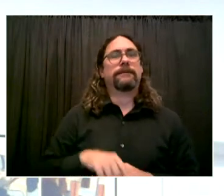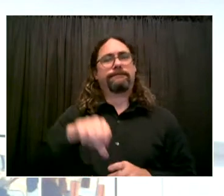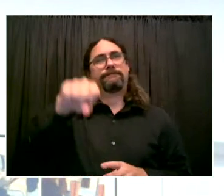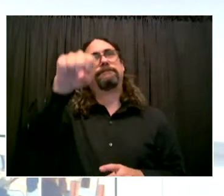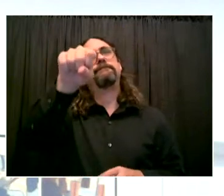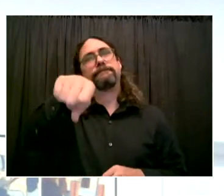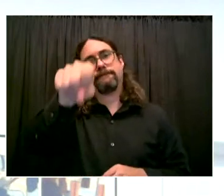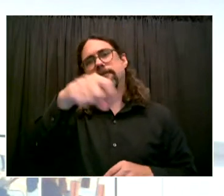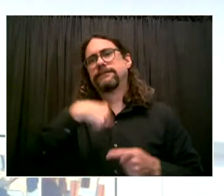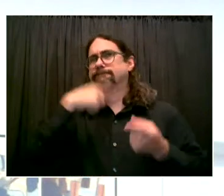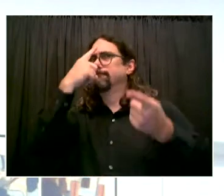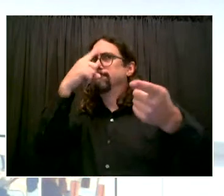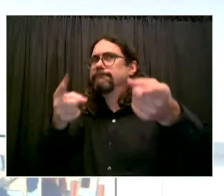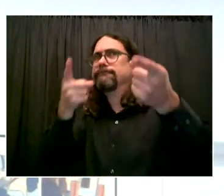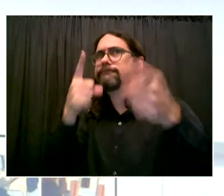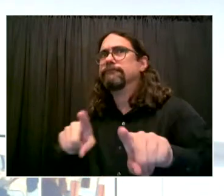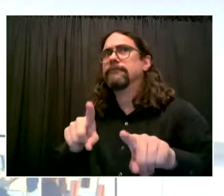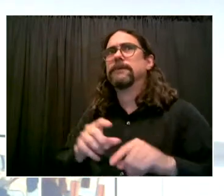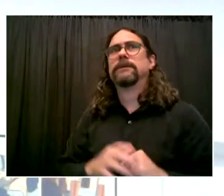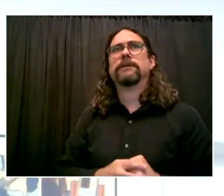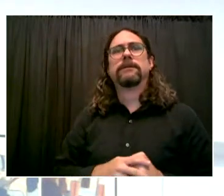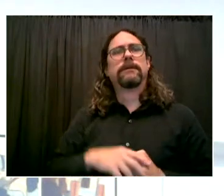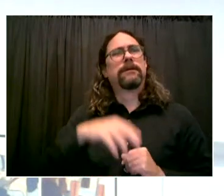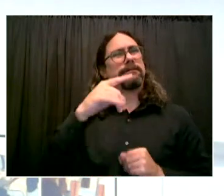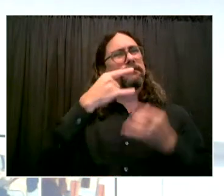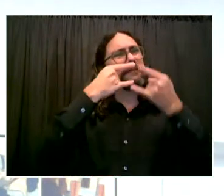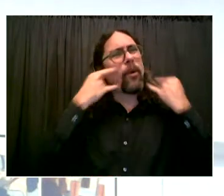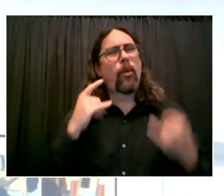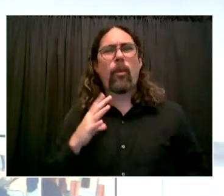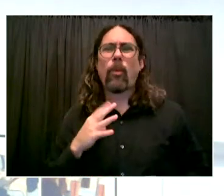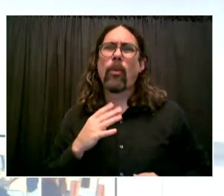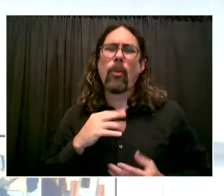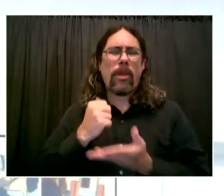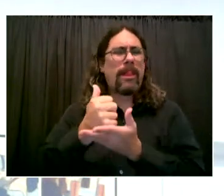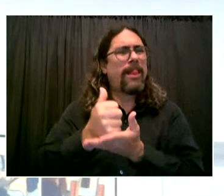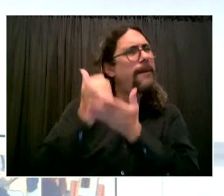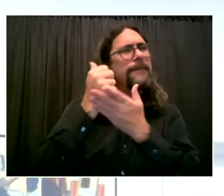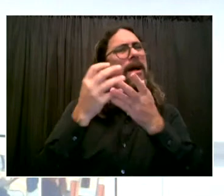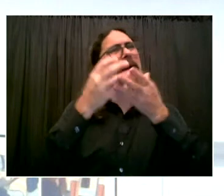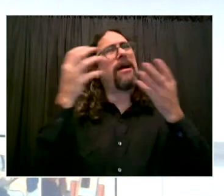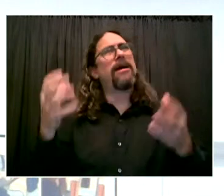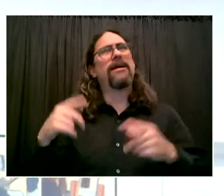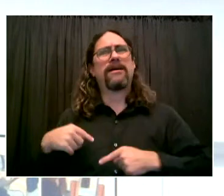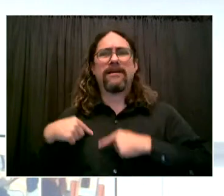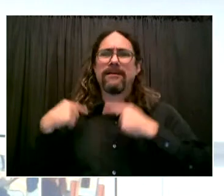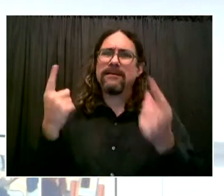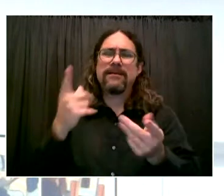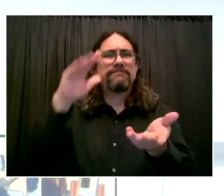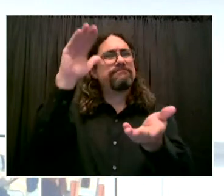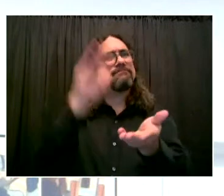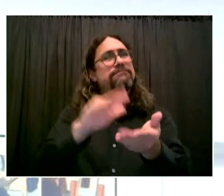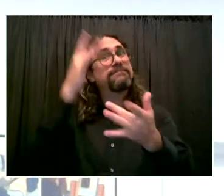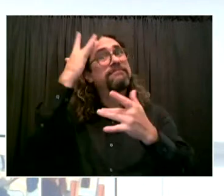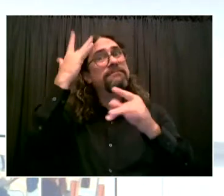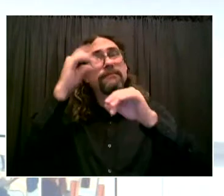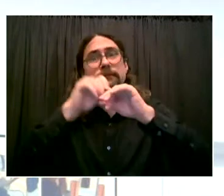CASE. AS TO WHAT YOU WERE SAYING. WE CAN BE UNEQUIVOCAL ABOUT THE FACT THAT MASKS HAVE